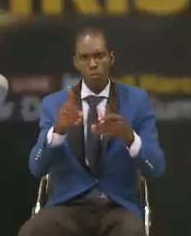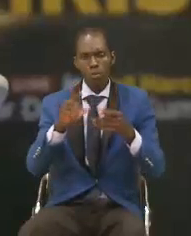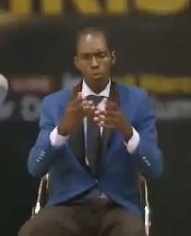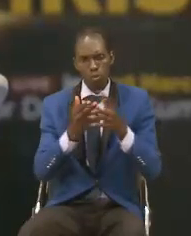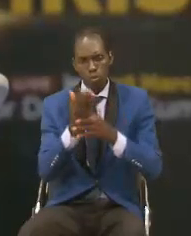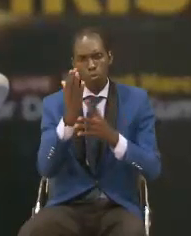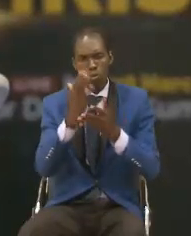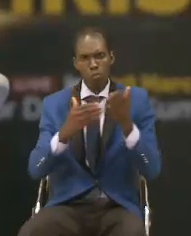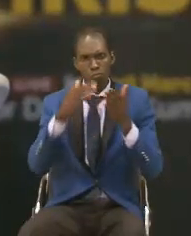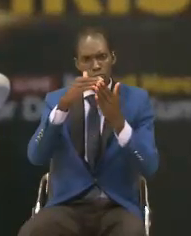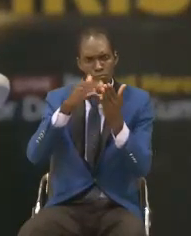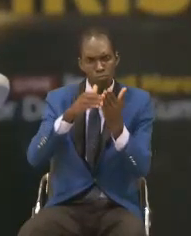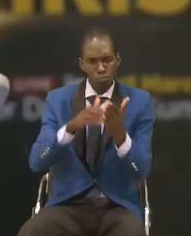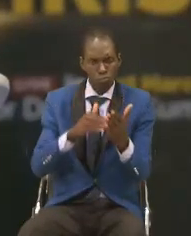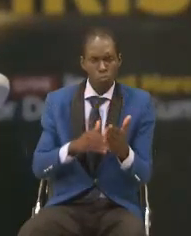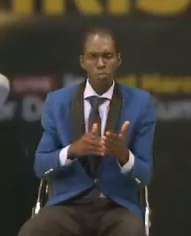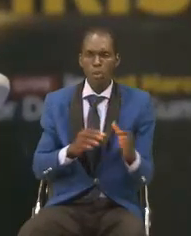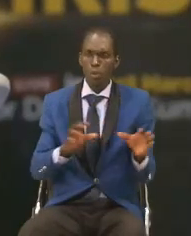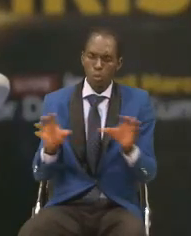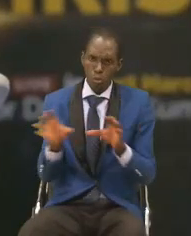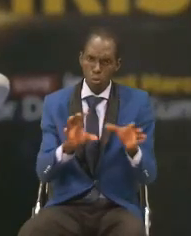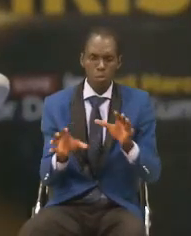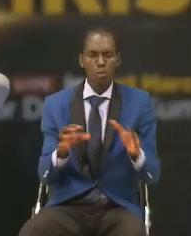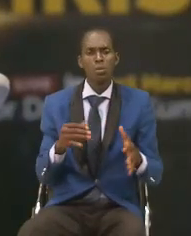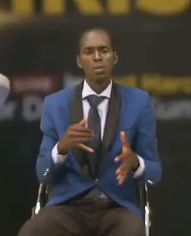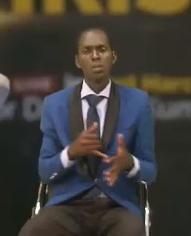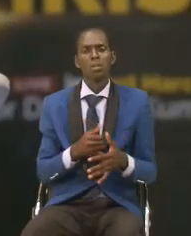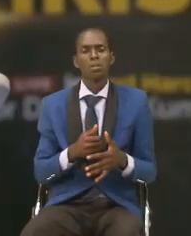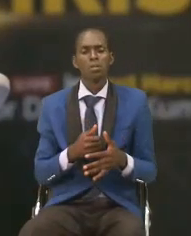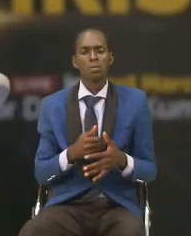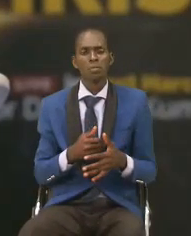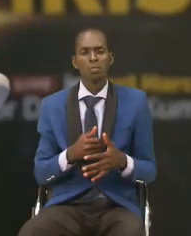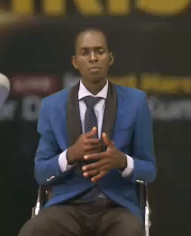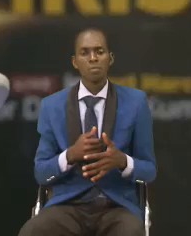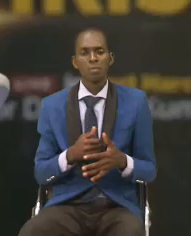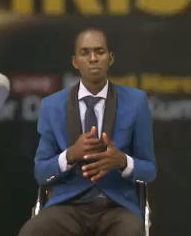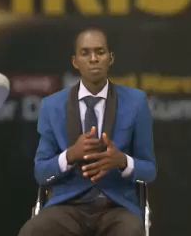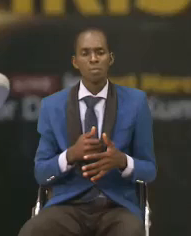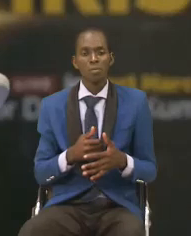in your new work with christ also if you are listening via radio